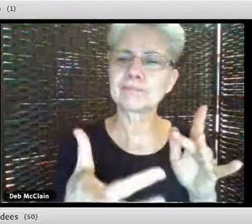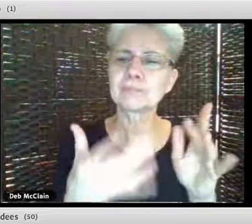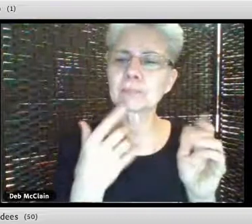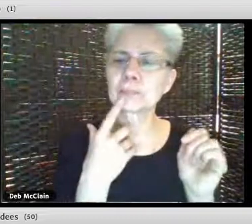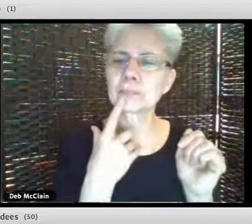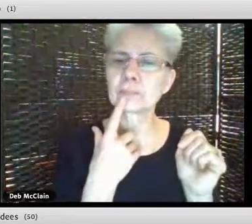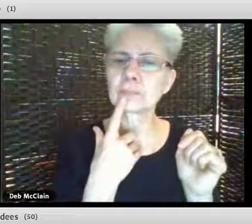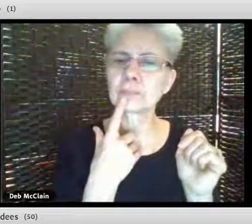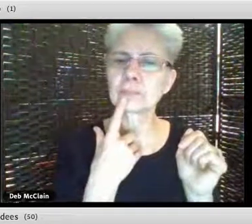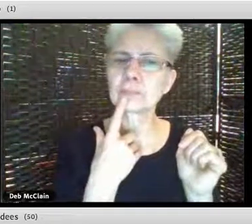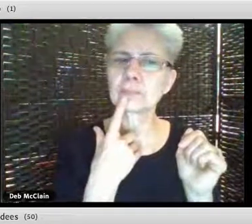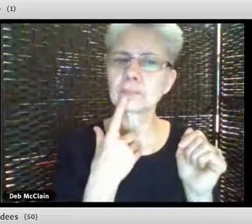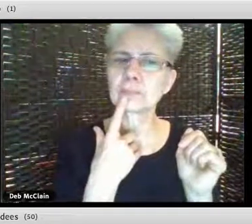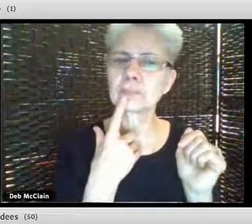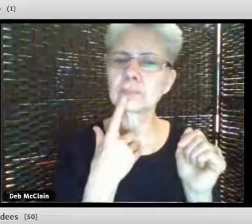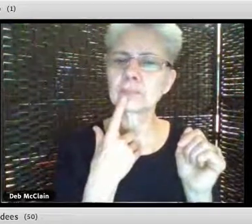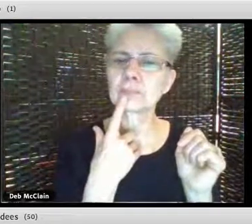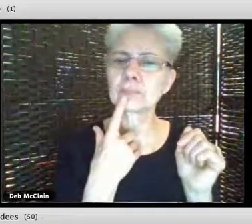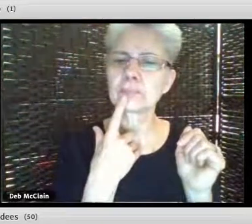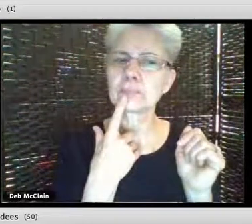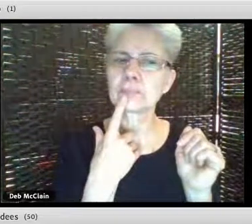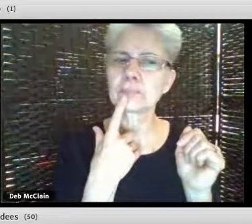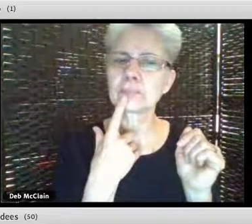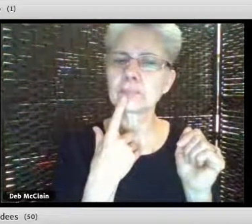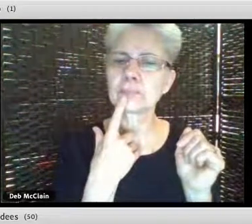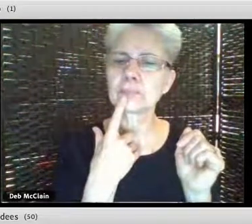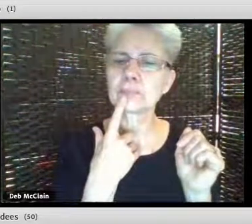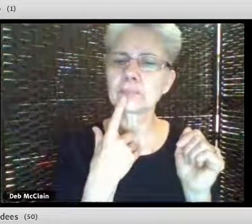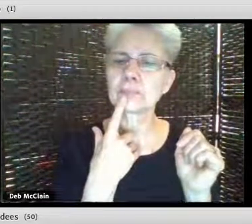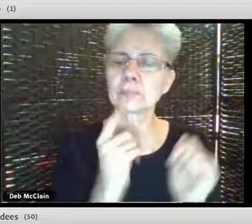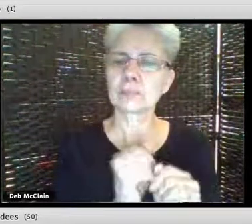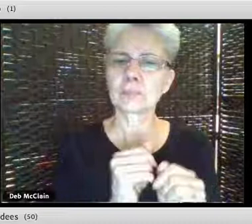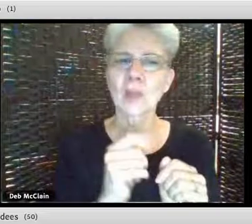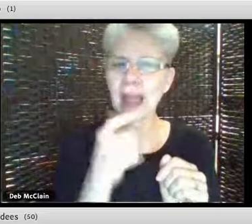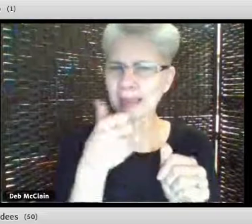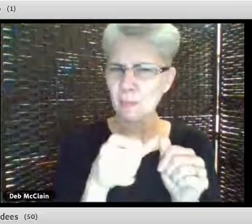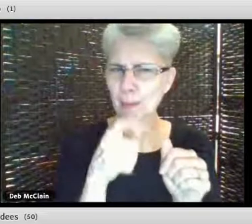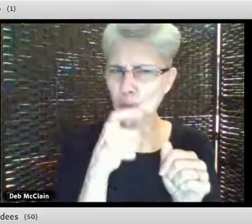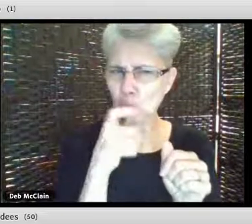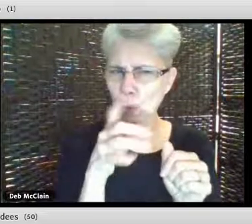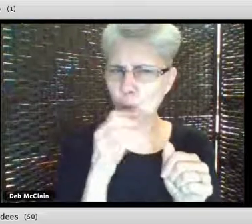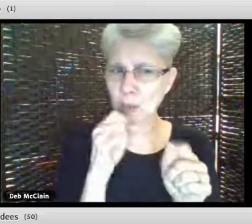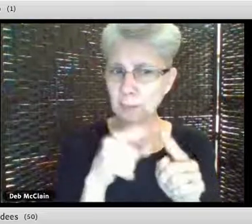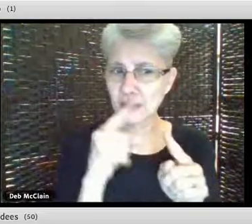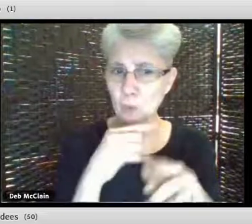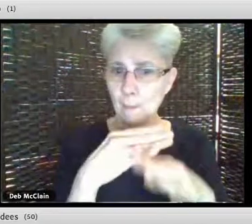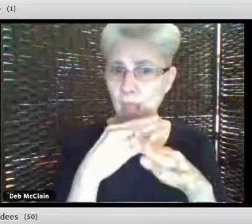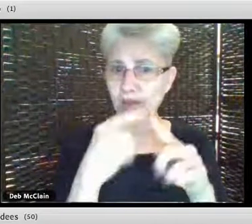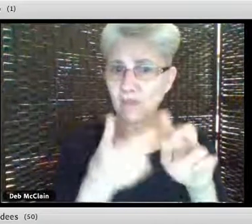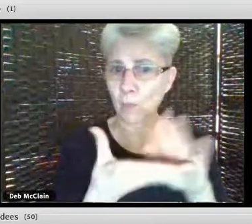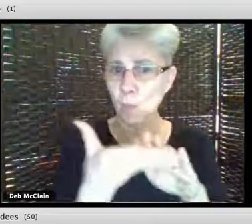without administrator approval, then you won't be able to do this at all, and, like, I have a military computer.